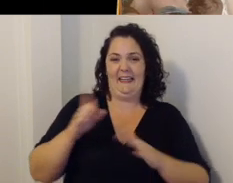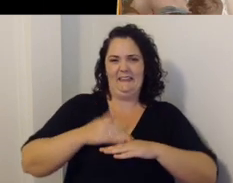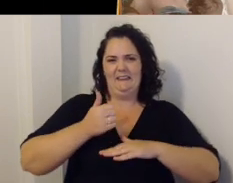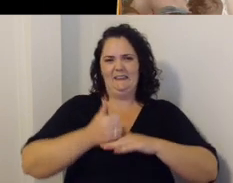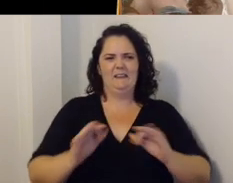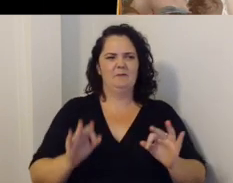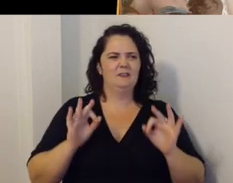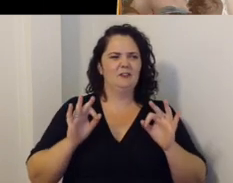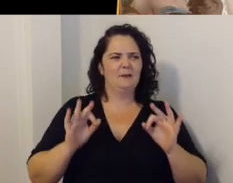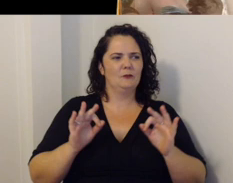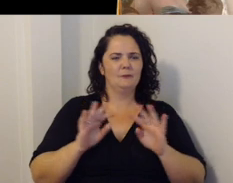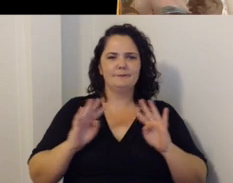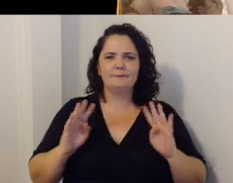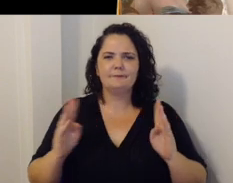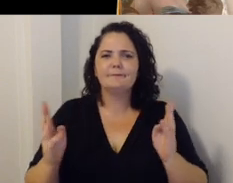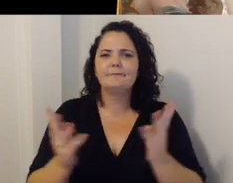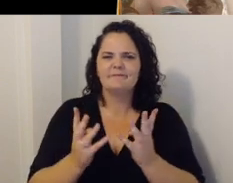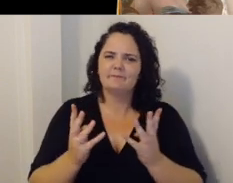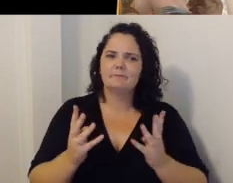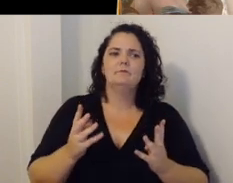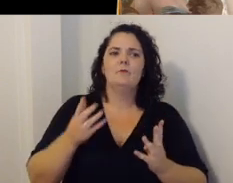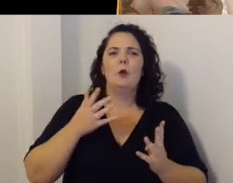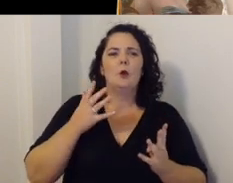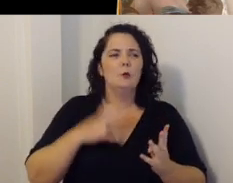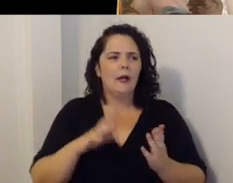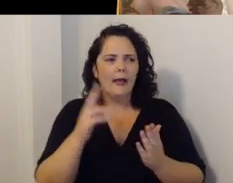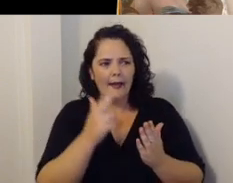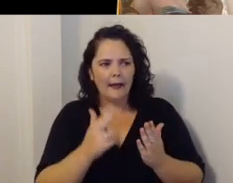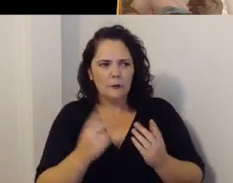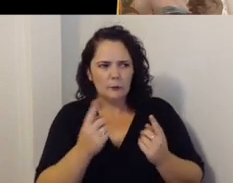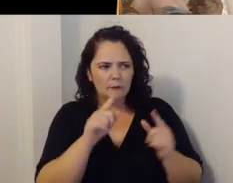she employed a number of different artists to decorate and create works for that chateau